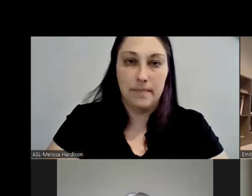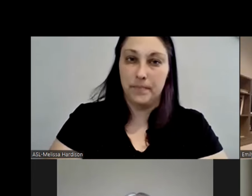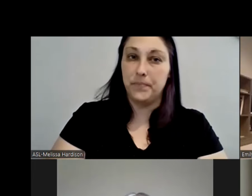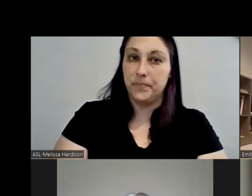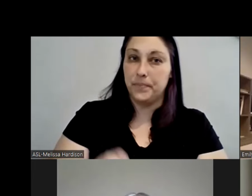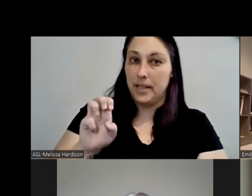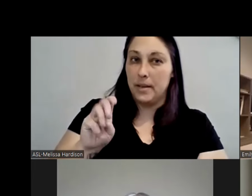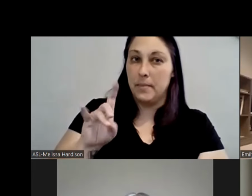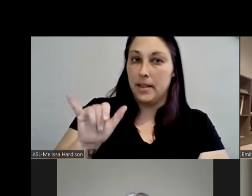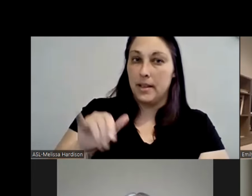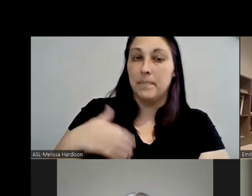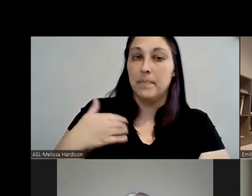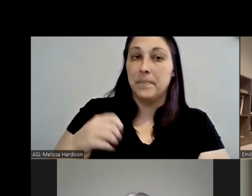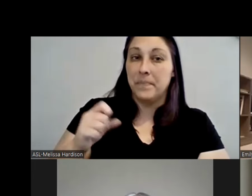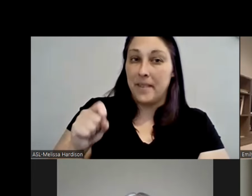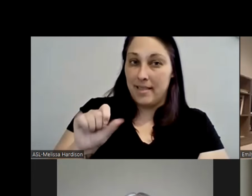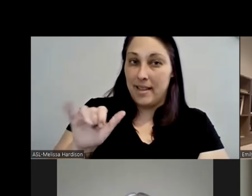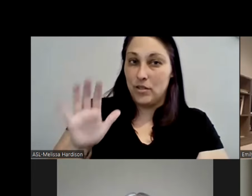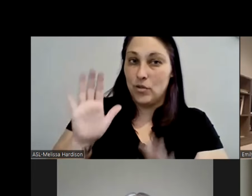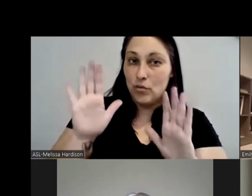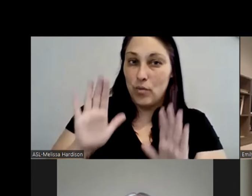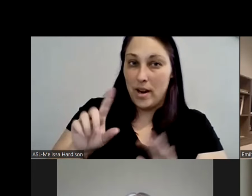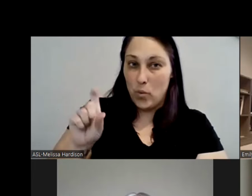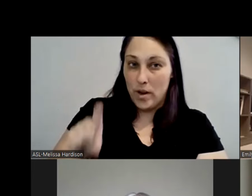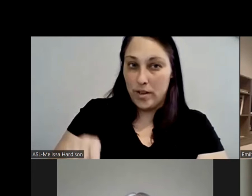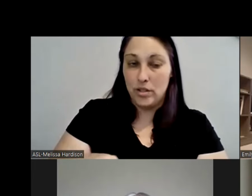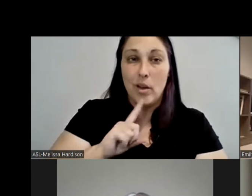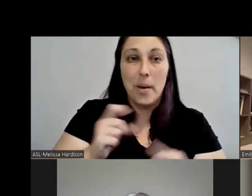Next I please. Thank you. Slide.